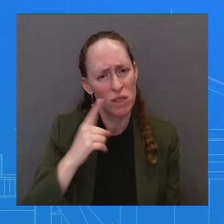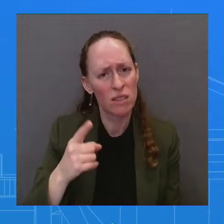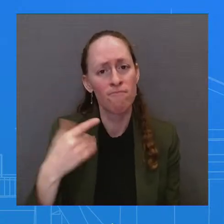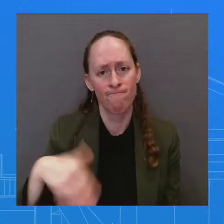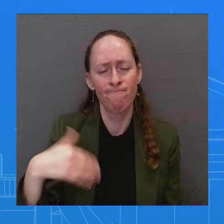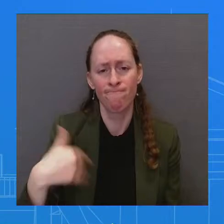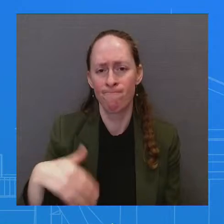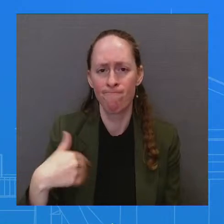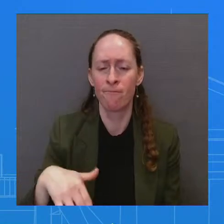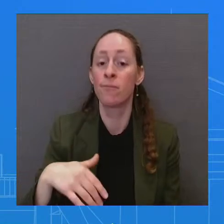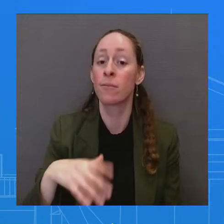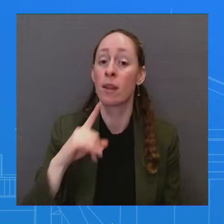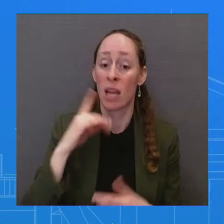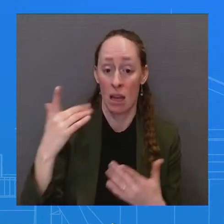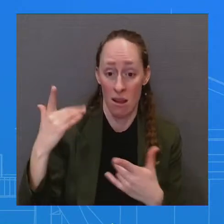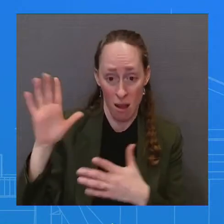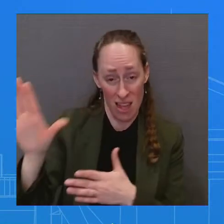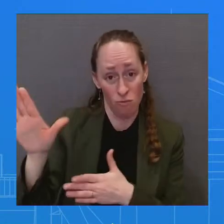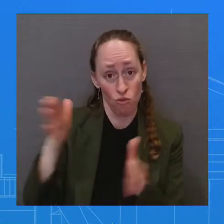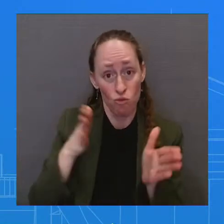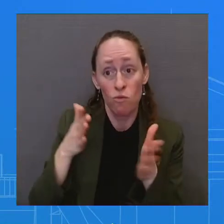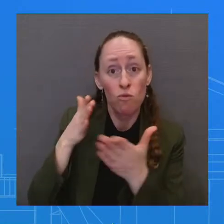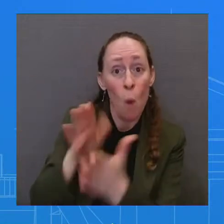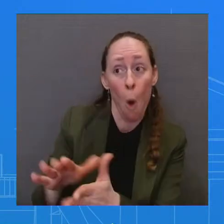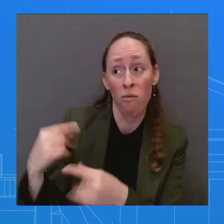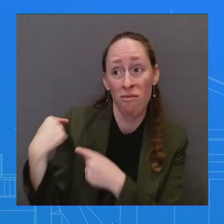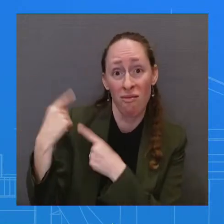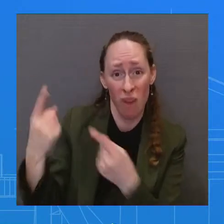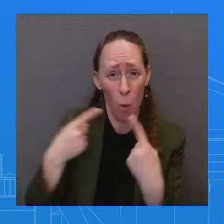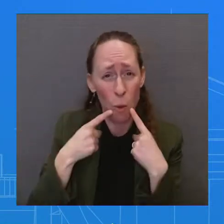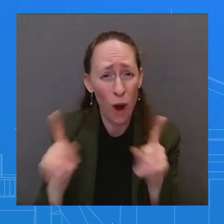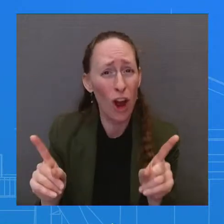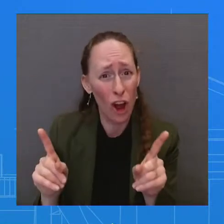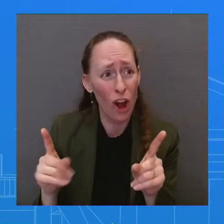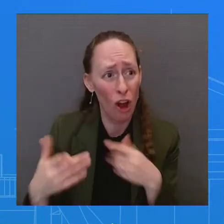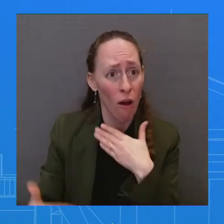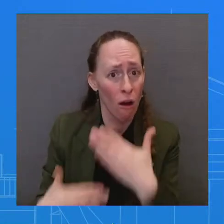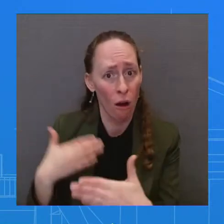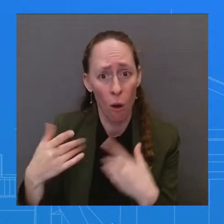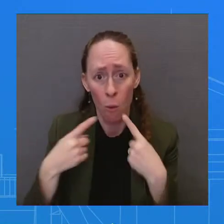to deal with what is, quite frankly, a genocidal threat to their existence by Hamas